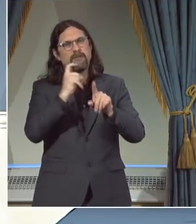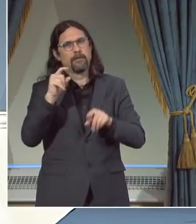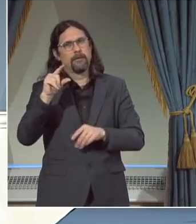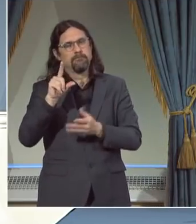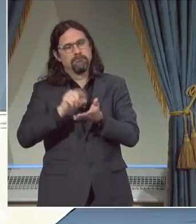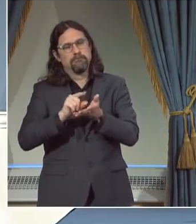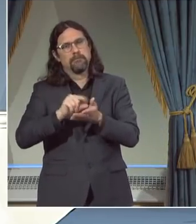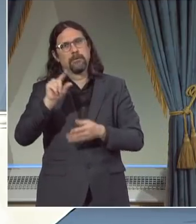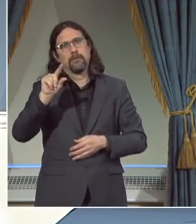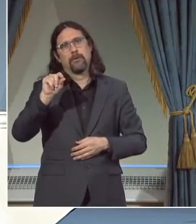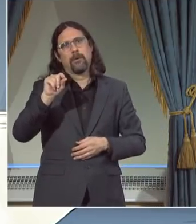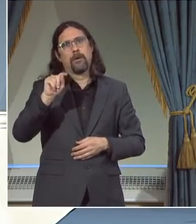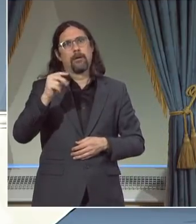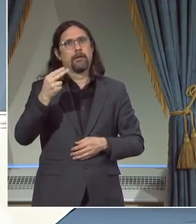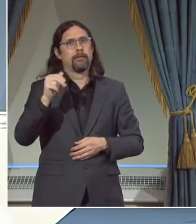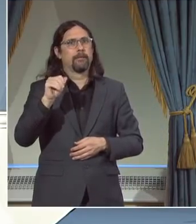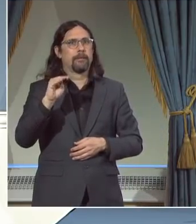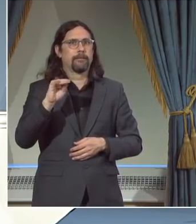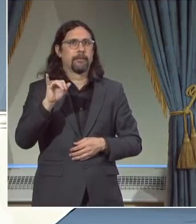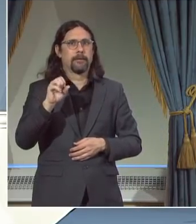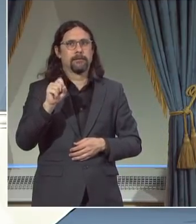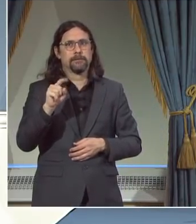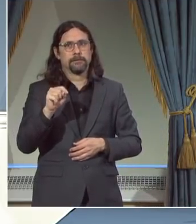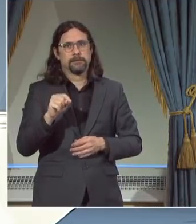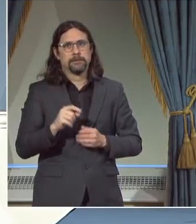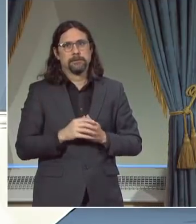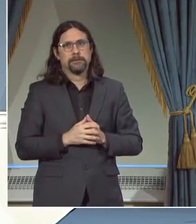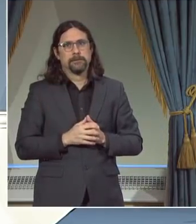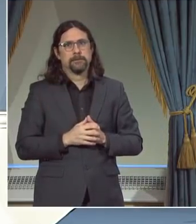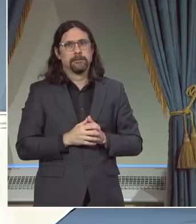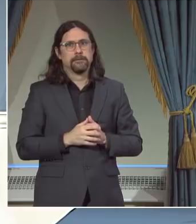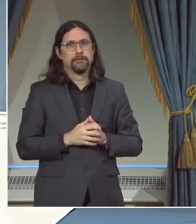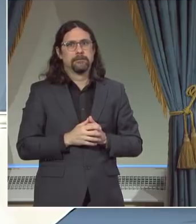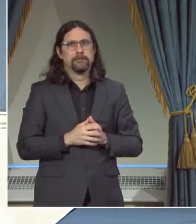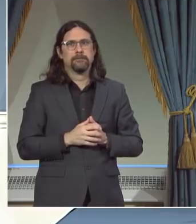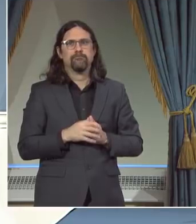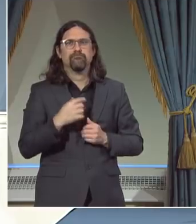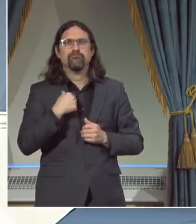I'M CALLING TO SEE IF YOU COULD